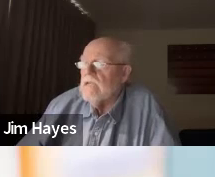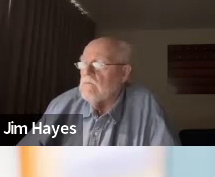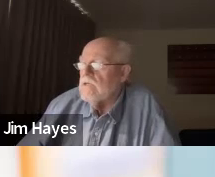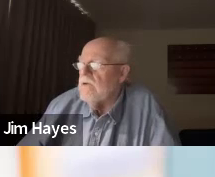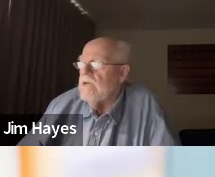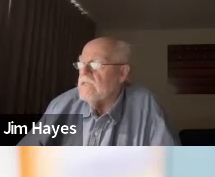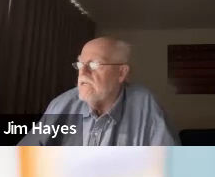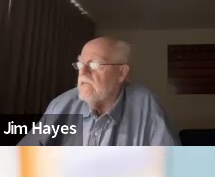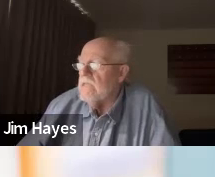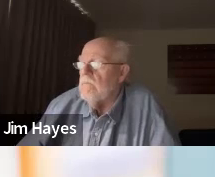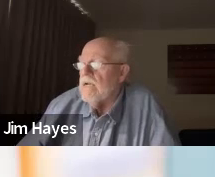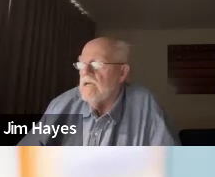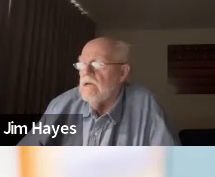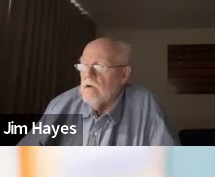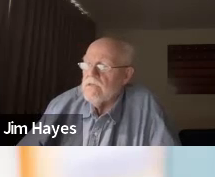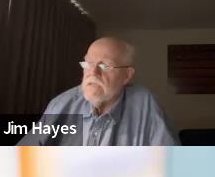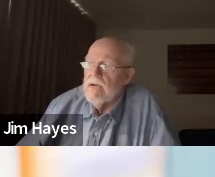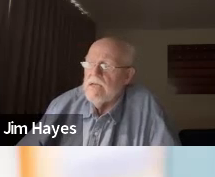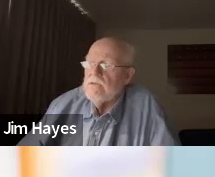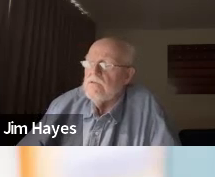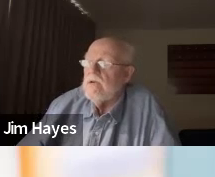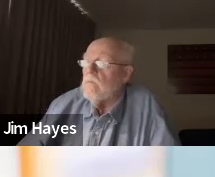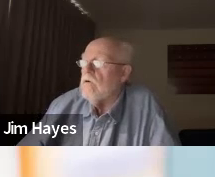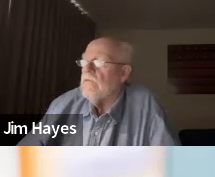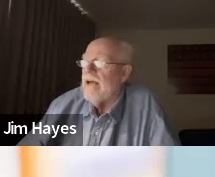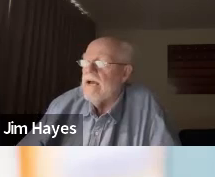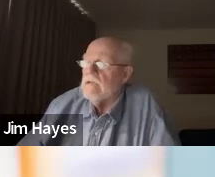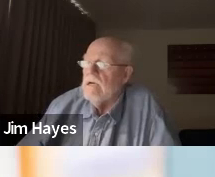of those things I wish we could see somebody talk to somebody who's doing more of that.